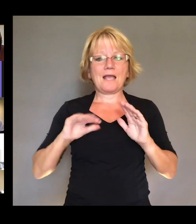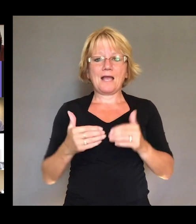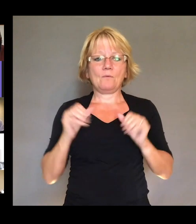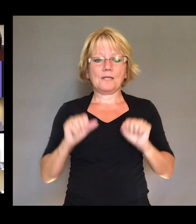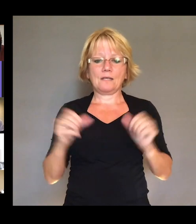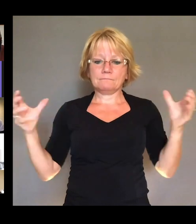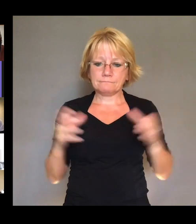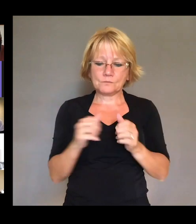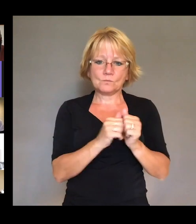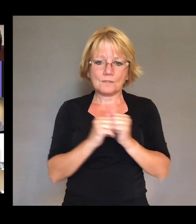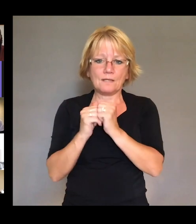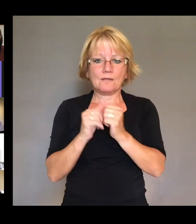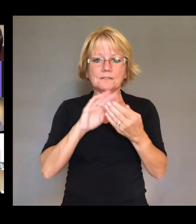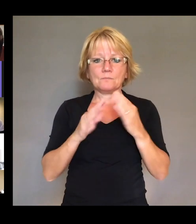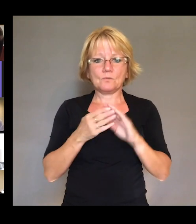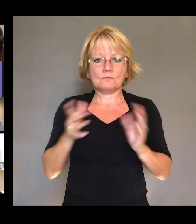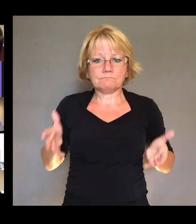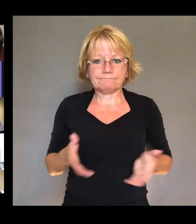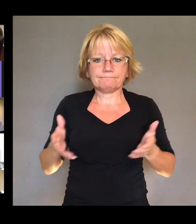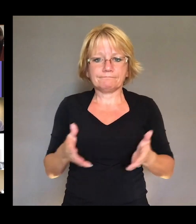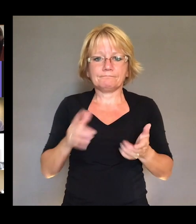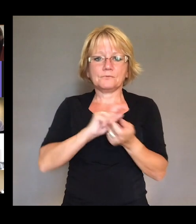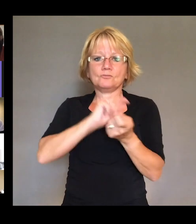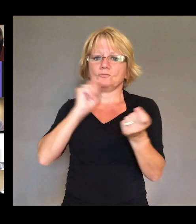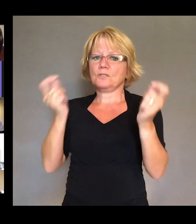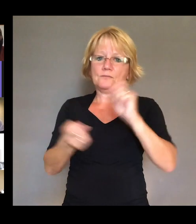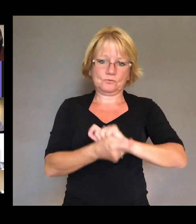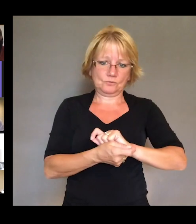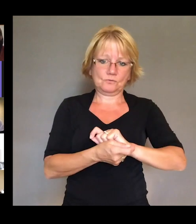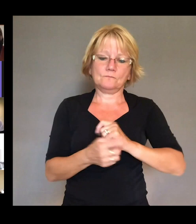and how we can come together as a community to foster transformative change?